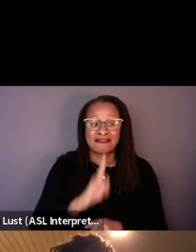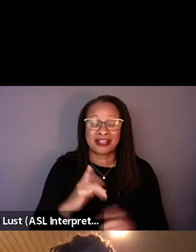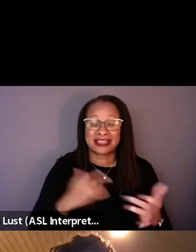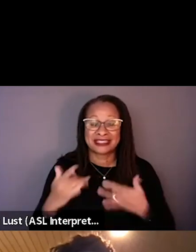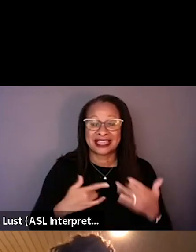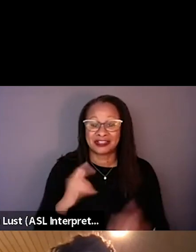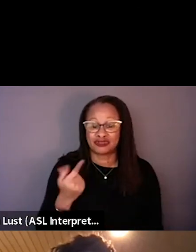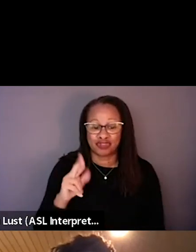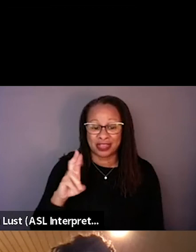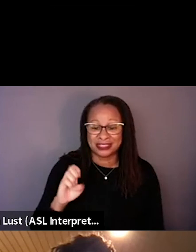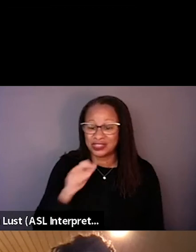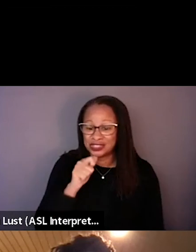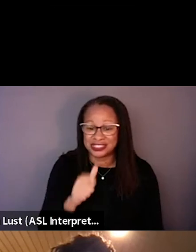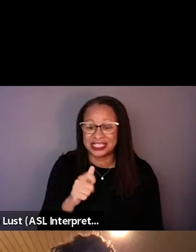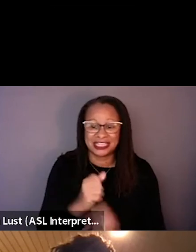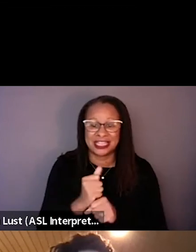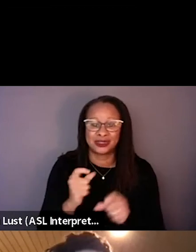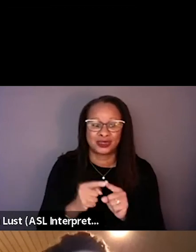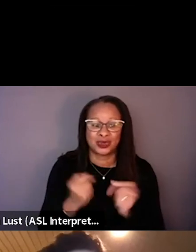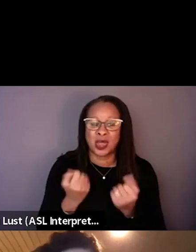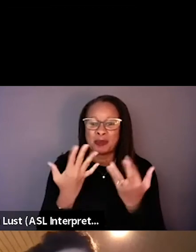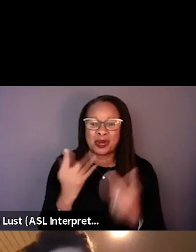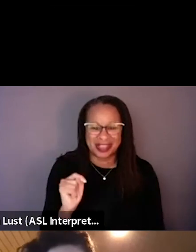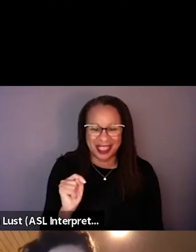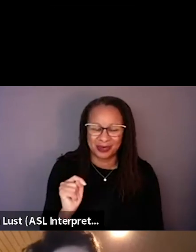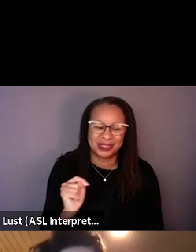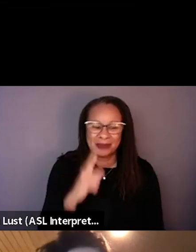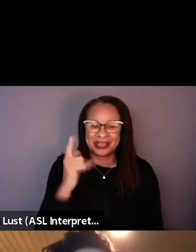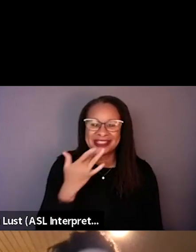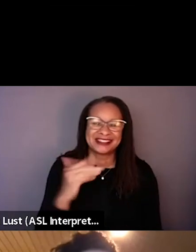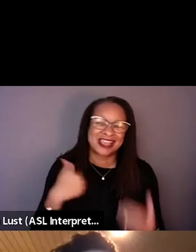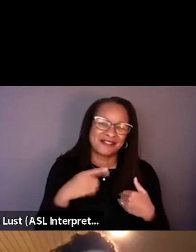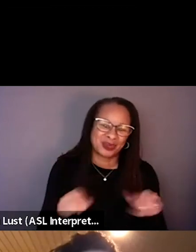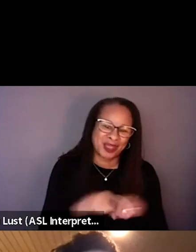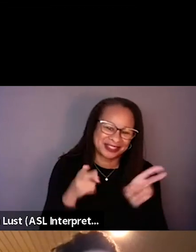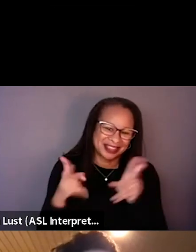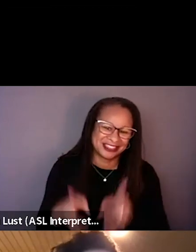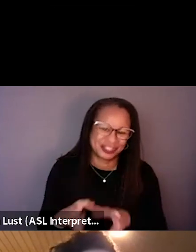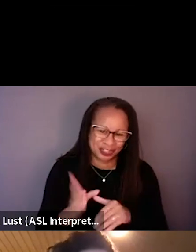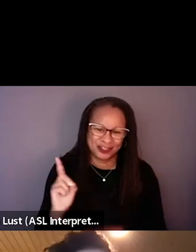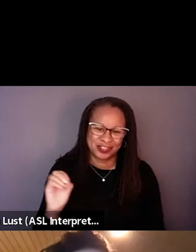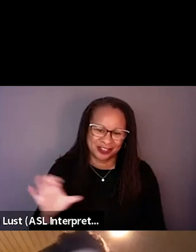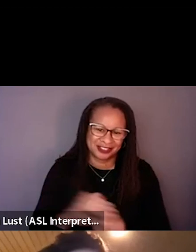you didn't get too burnt out cause we're so lucky to have you as a, a doc editor in our community.